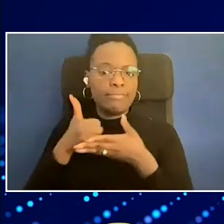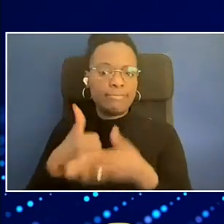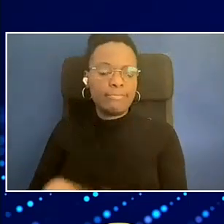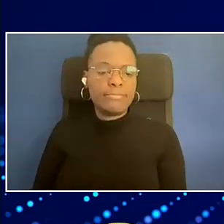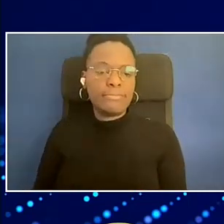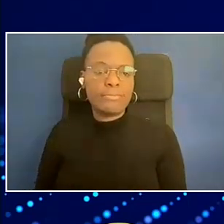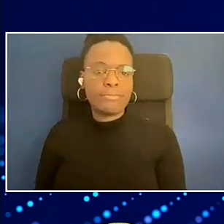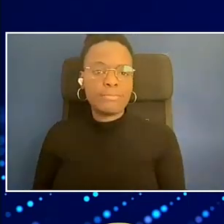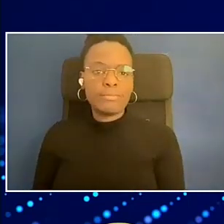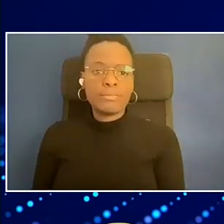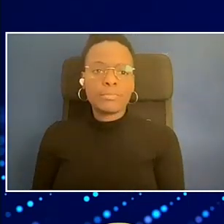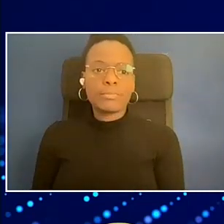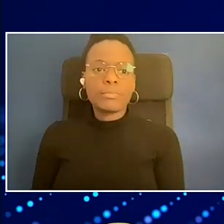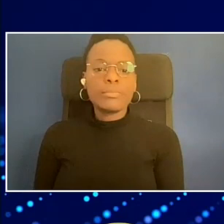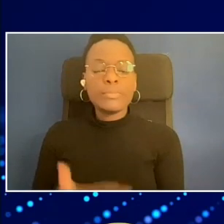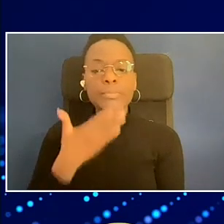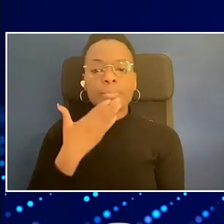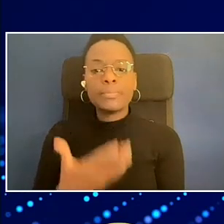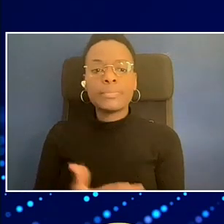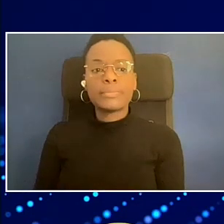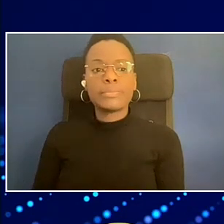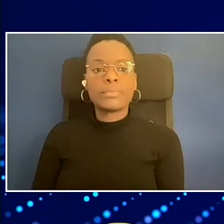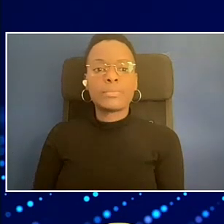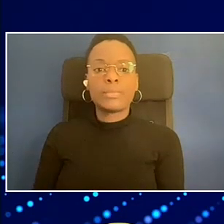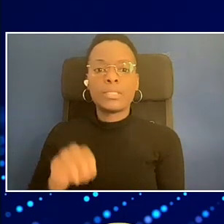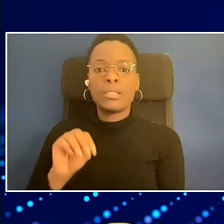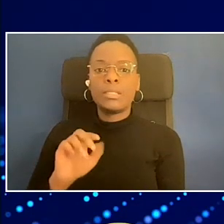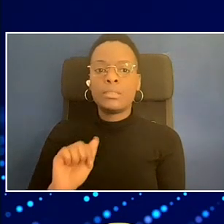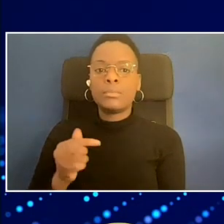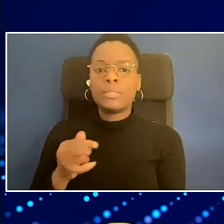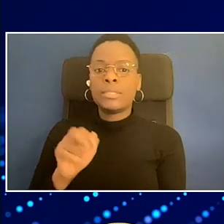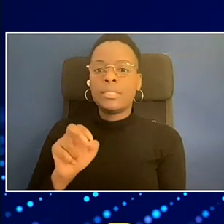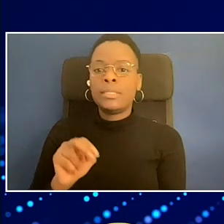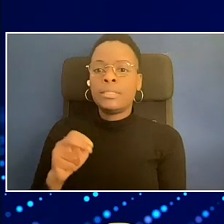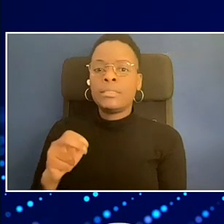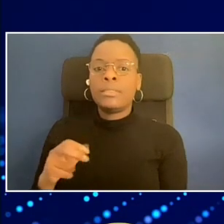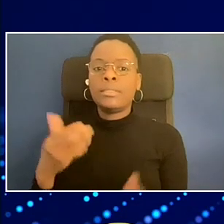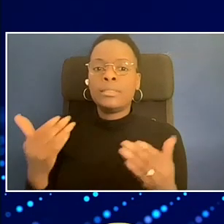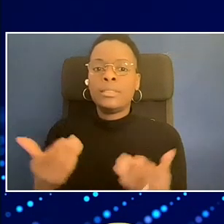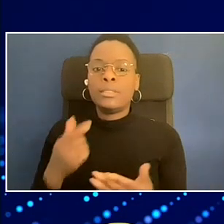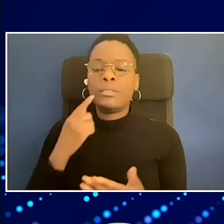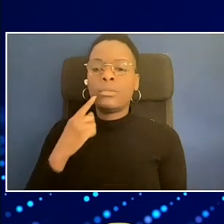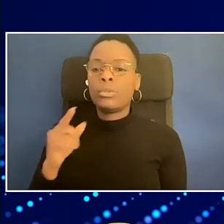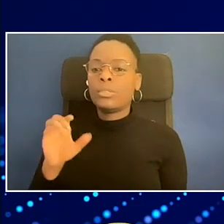Alright. Thank you. Magin is in on behalf of civil rights organizations and consumer advocates. But first, Dom, go ahead.